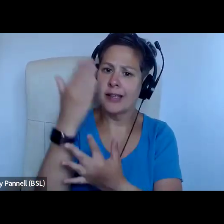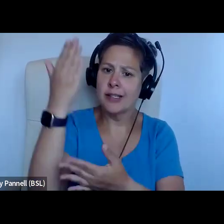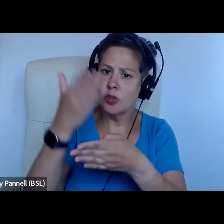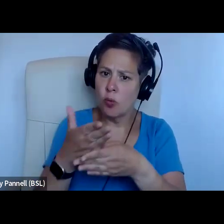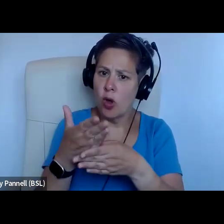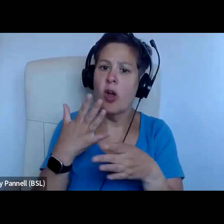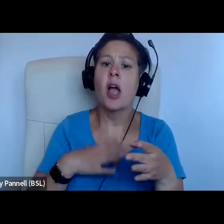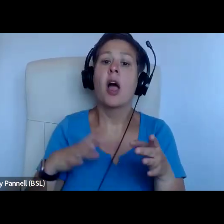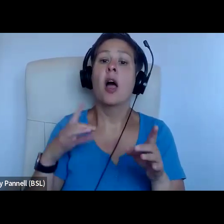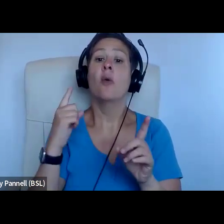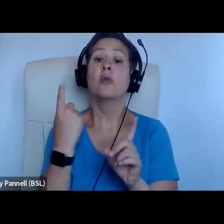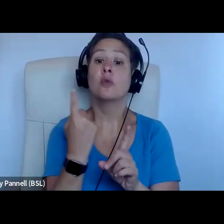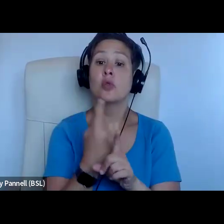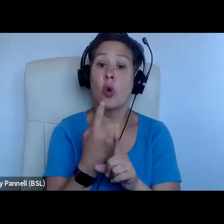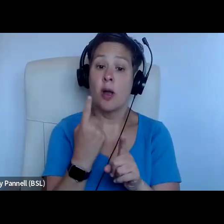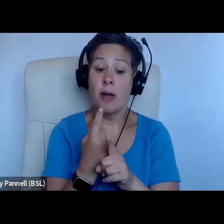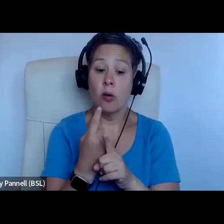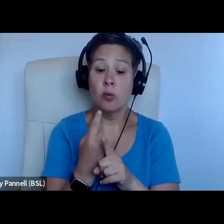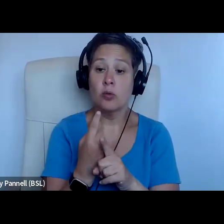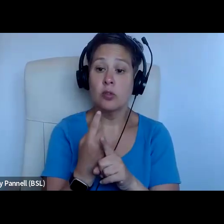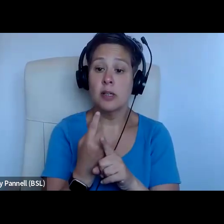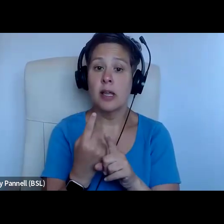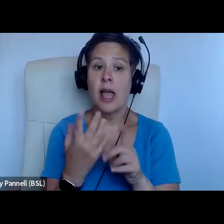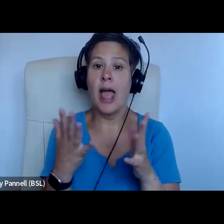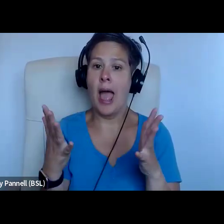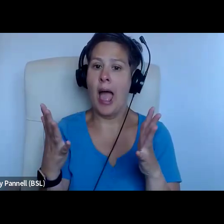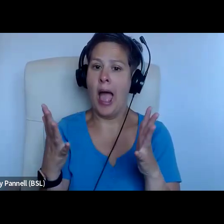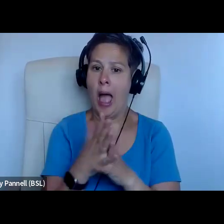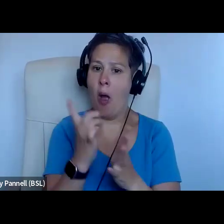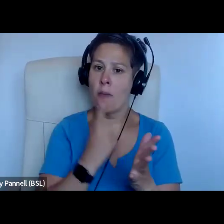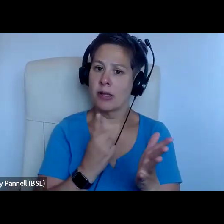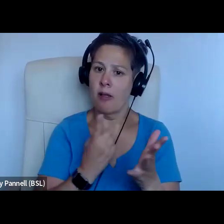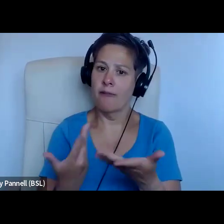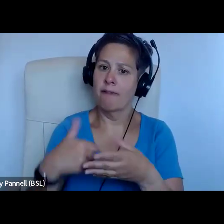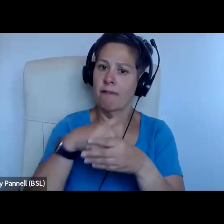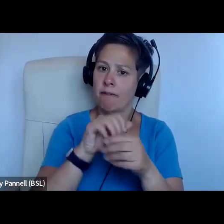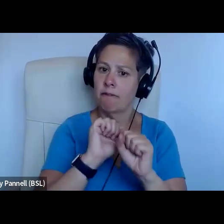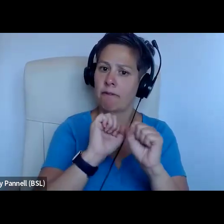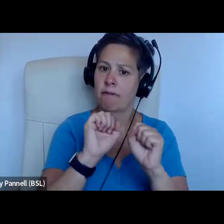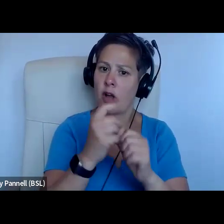And in my view, there are more than one kind of legitimate way to approach a consultation,